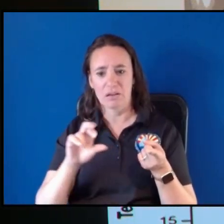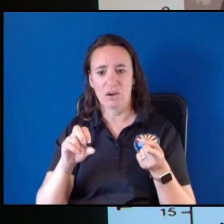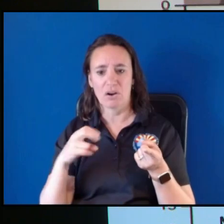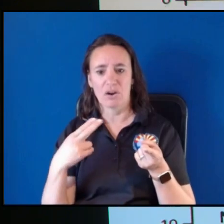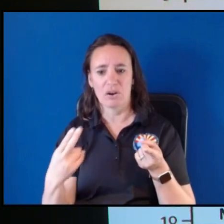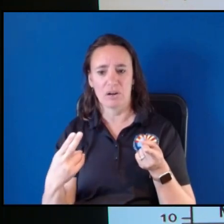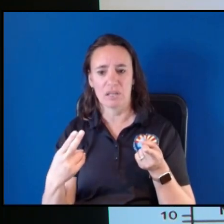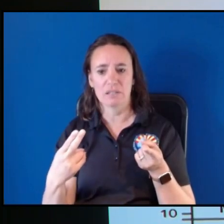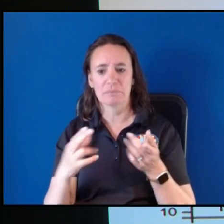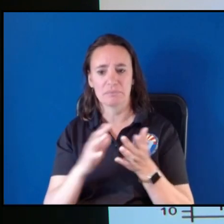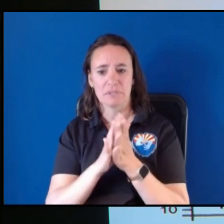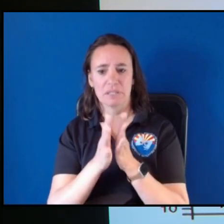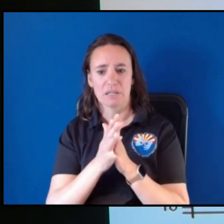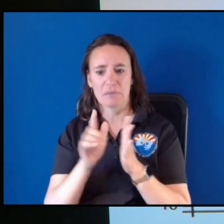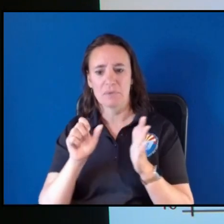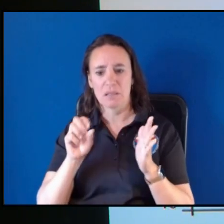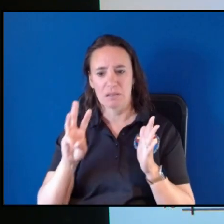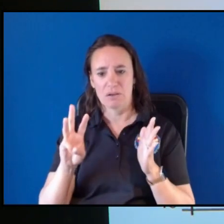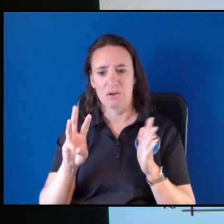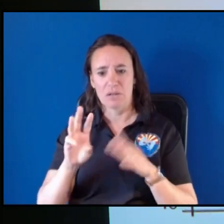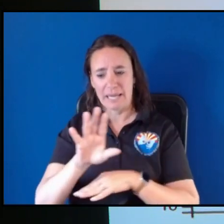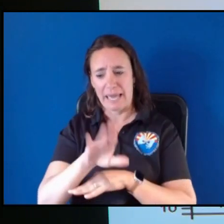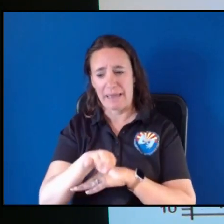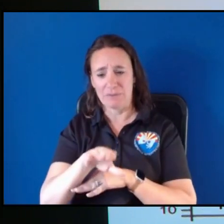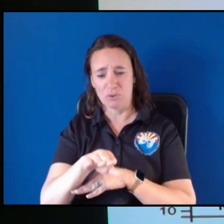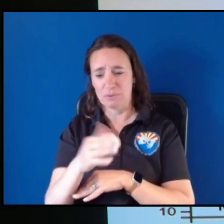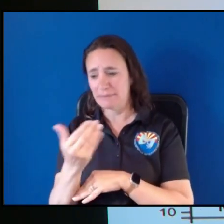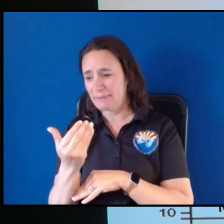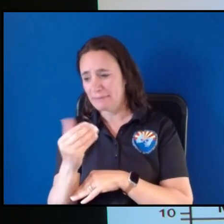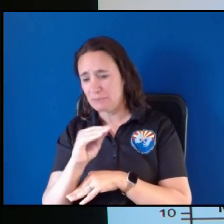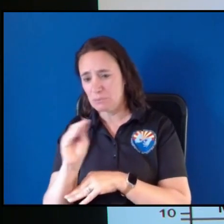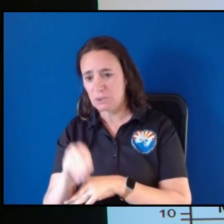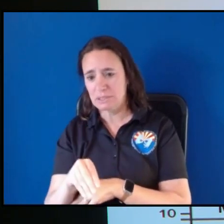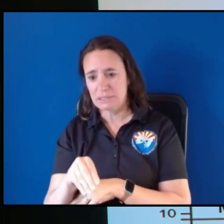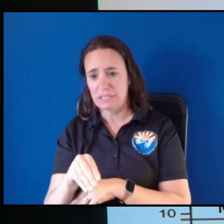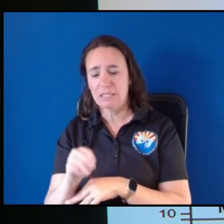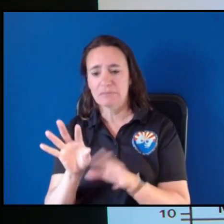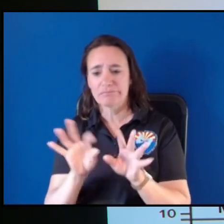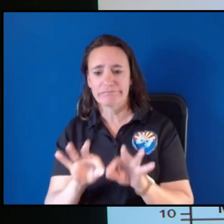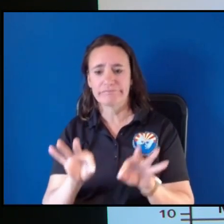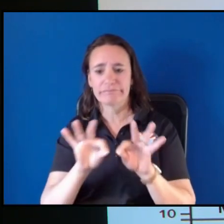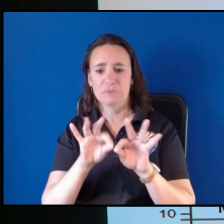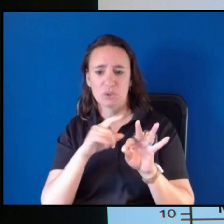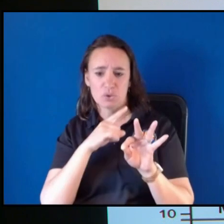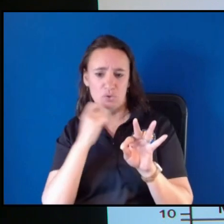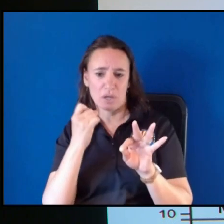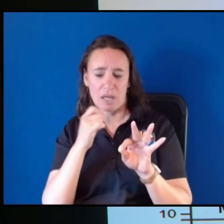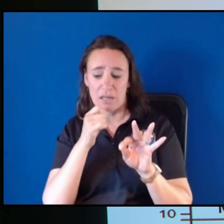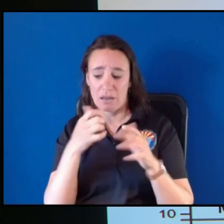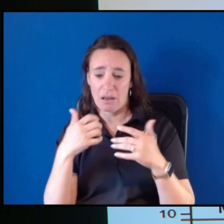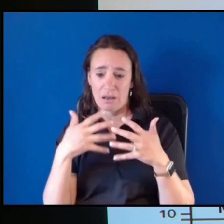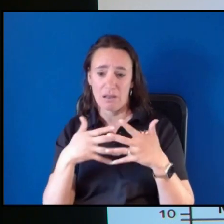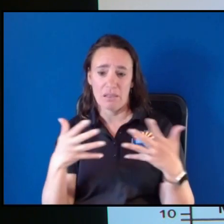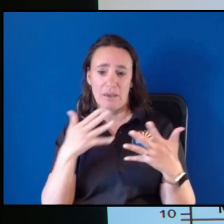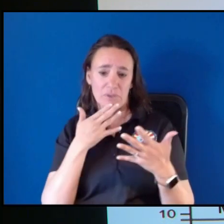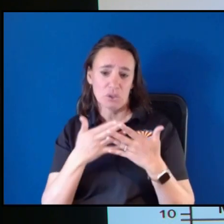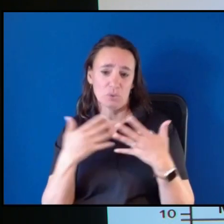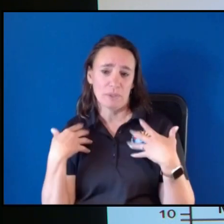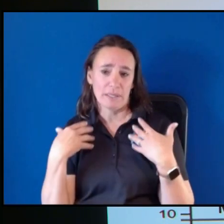This afternoons will be below 15% that's critically dry. We won't have a lot of good recovery at night, so we'll go right back to